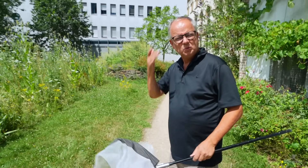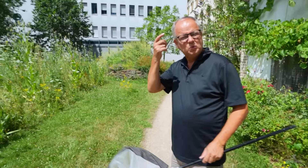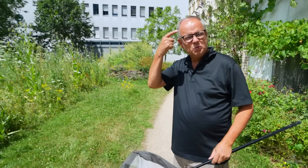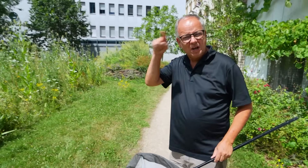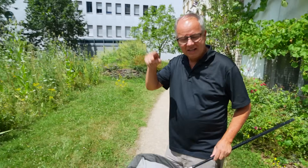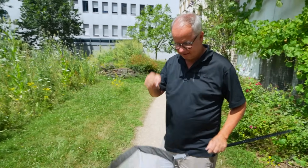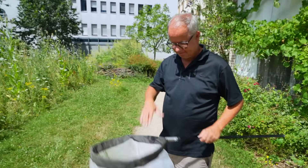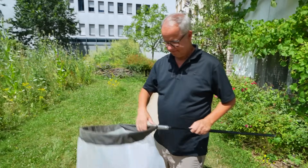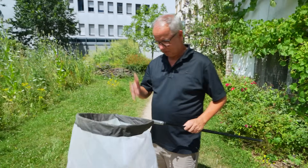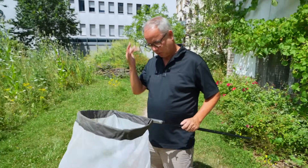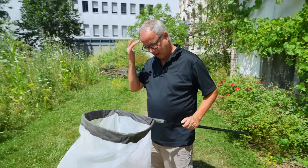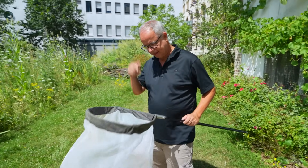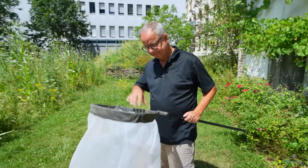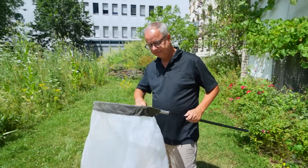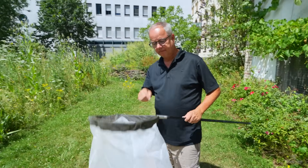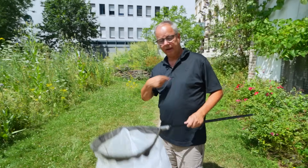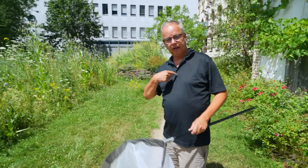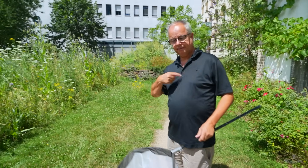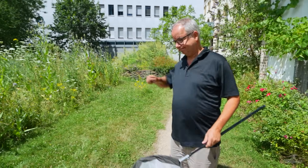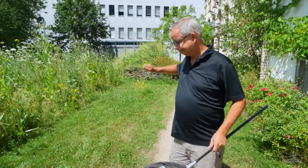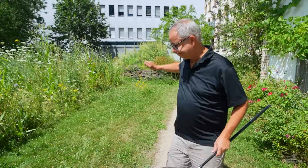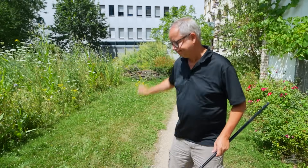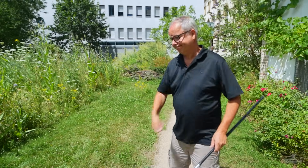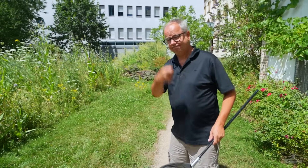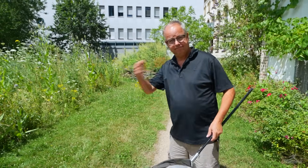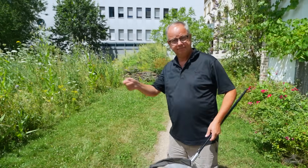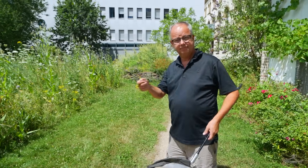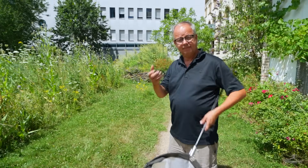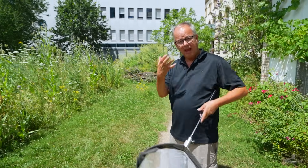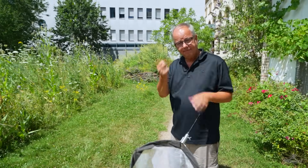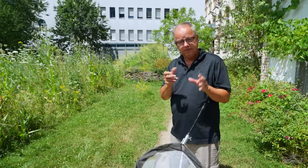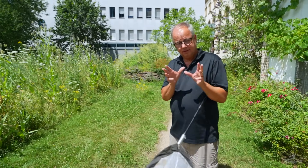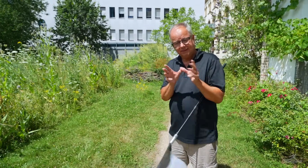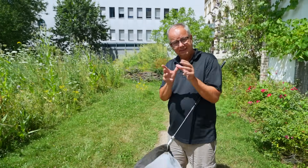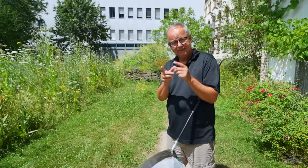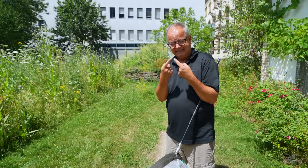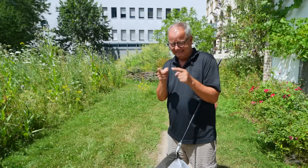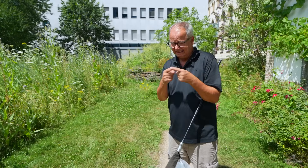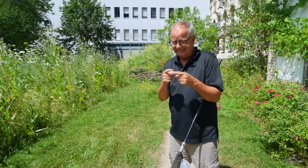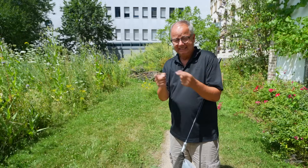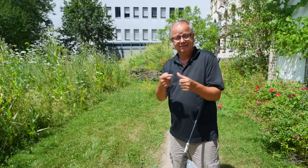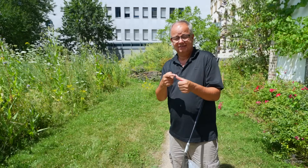I have this net to catch different types of insects like